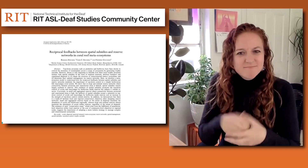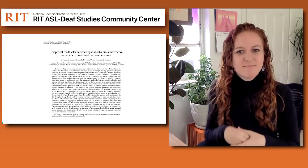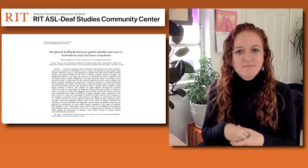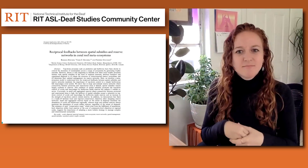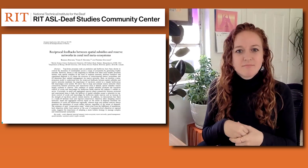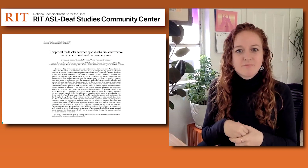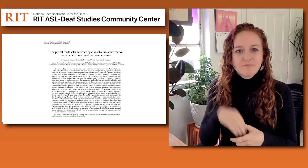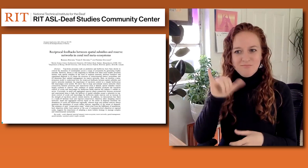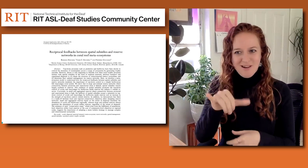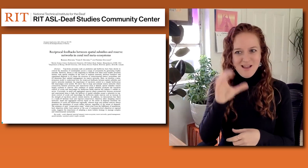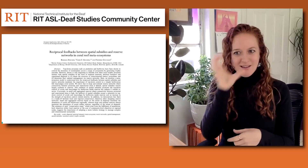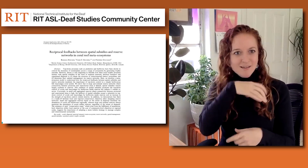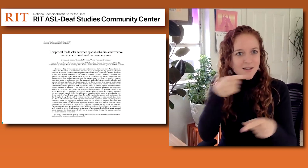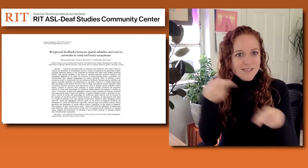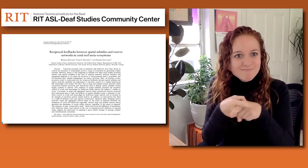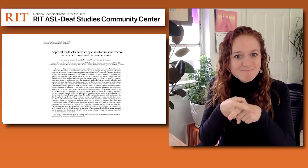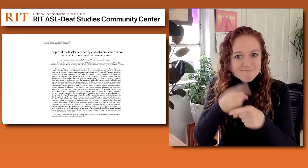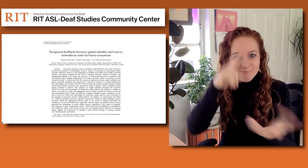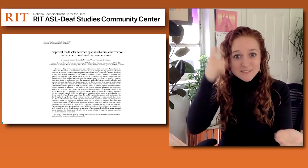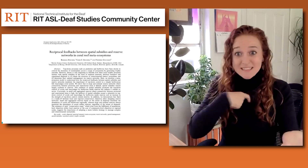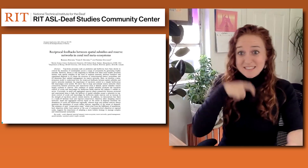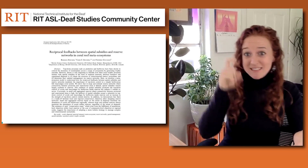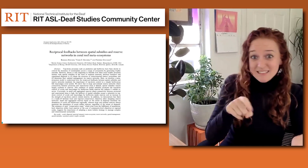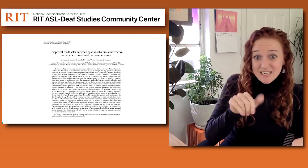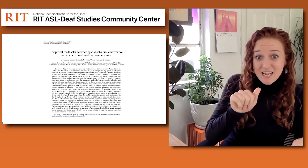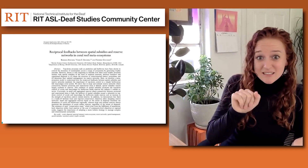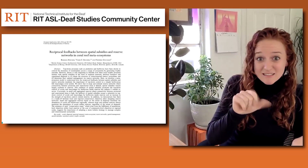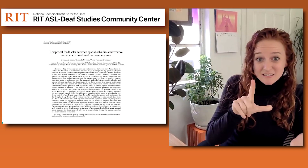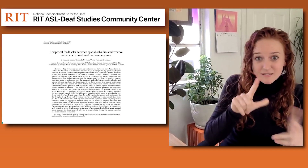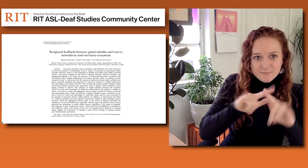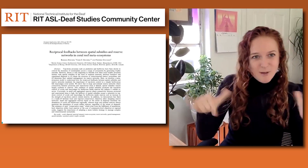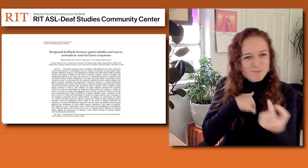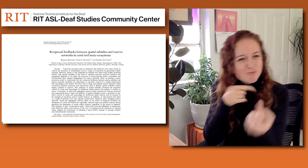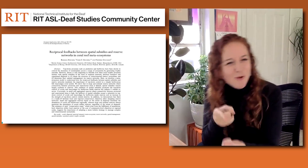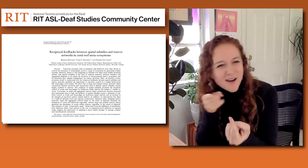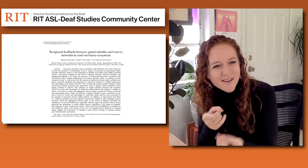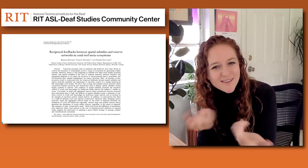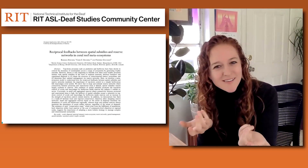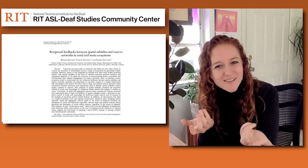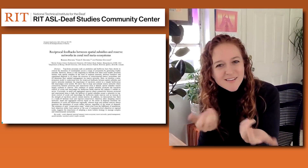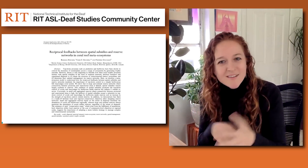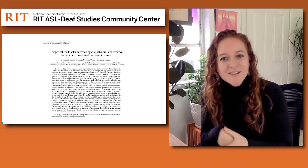It's the way I express myself as a scientist. So I needed ASL,